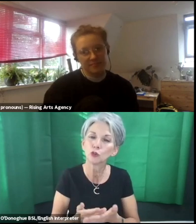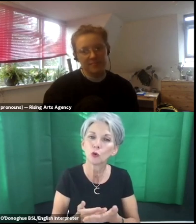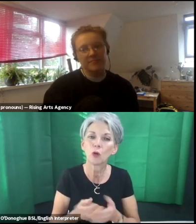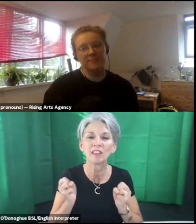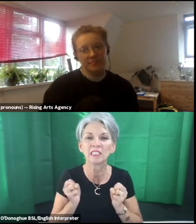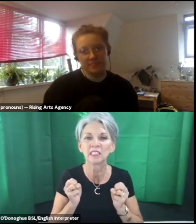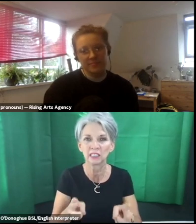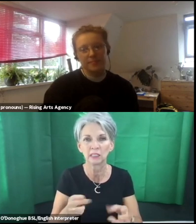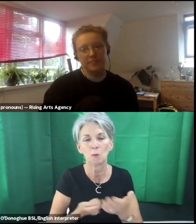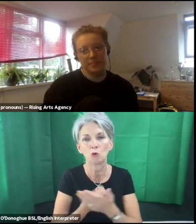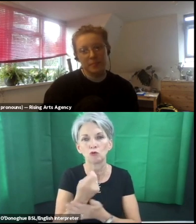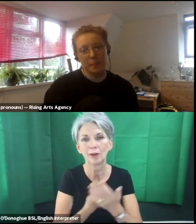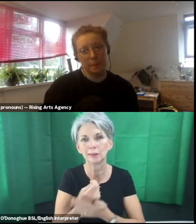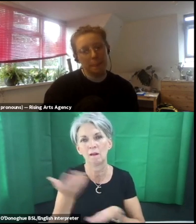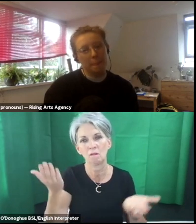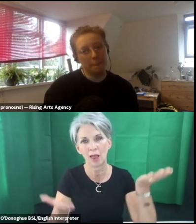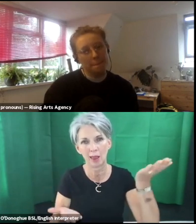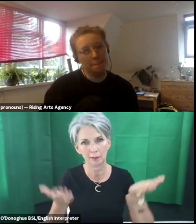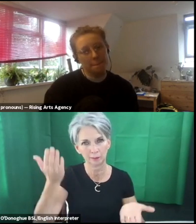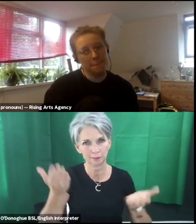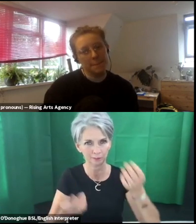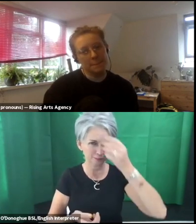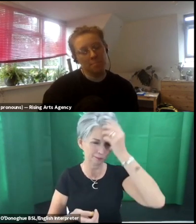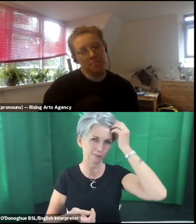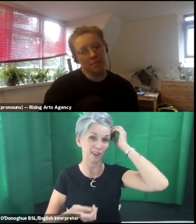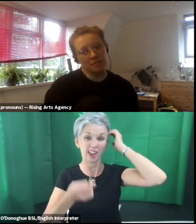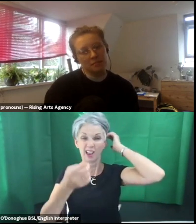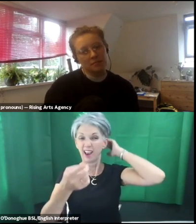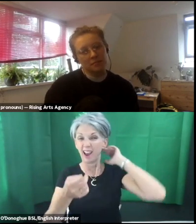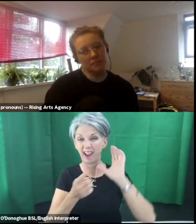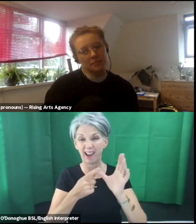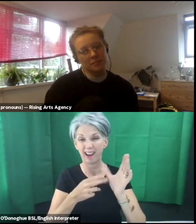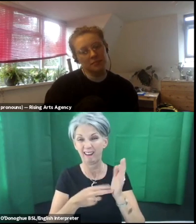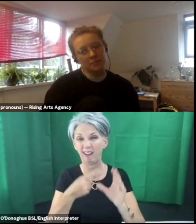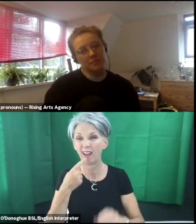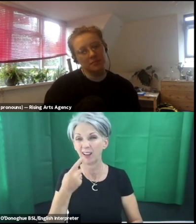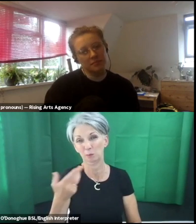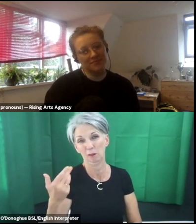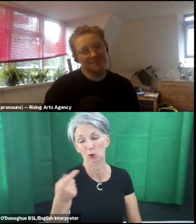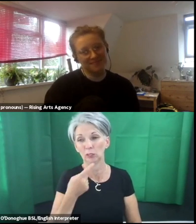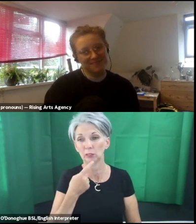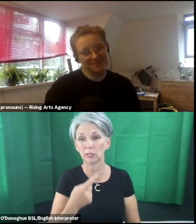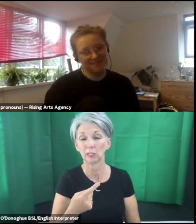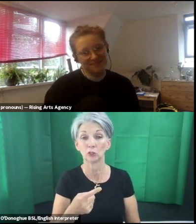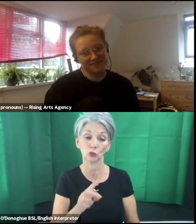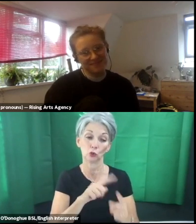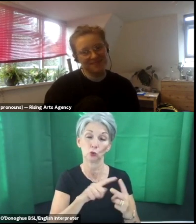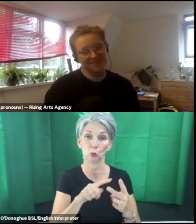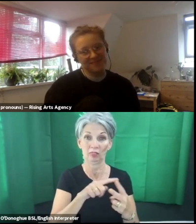And I think it was touched on a bit by Anna earlier, it's that same thing of- there's two things I think ACORN does around housing concurrently.